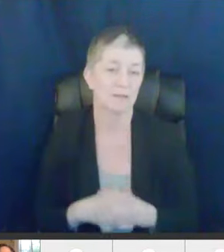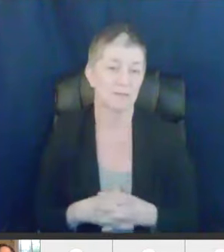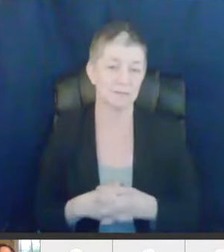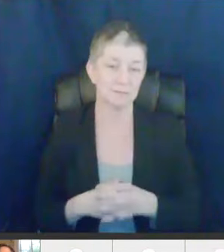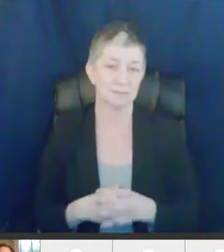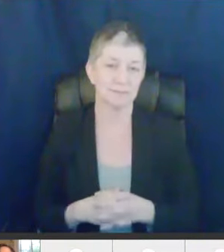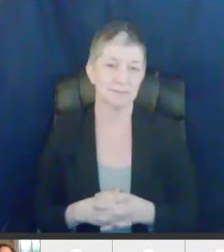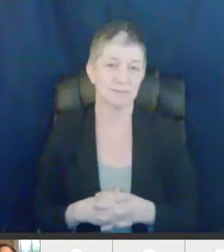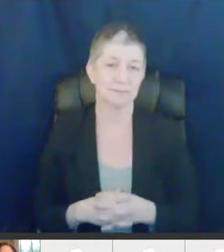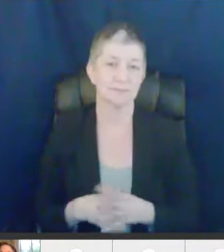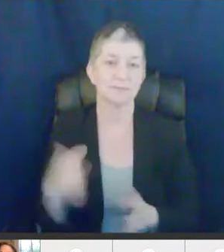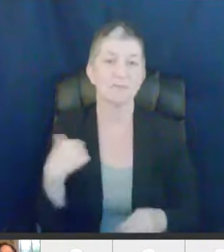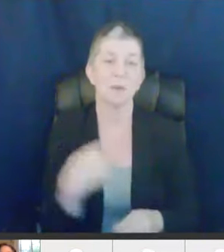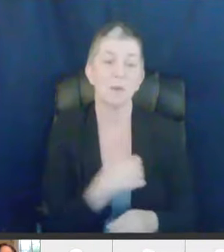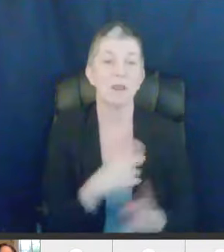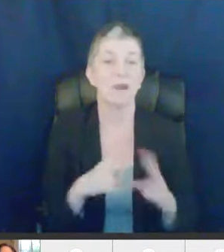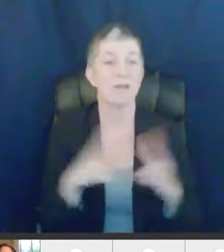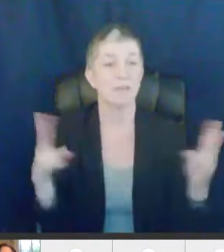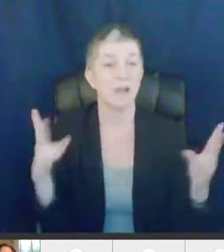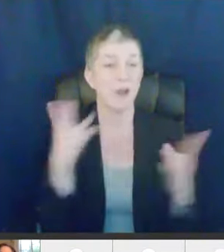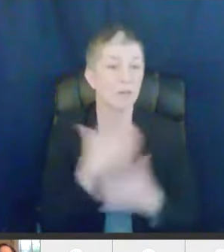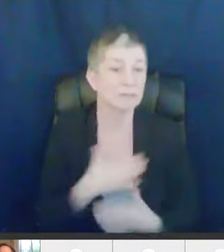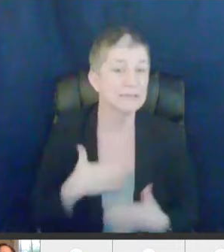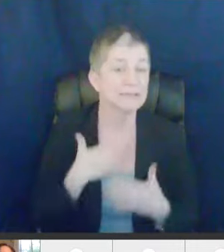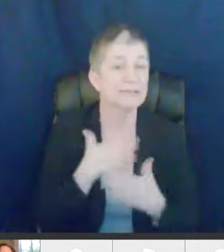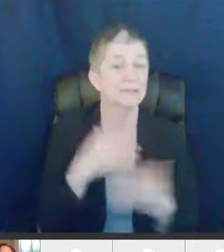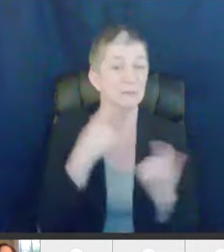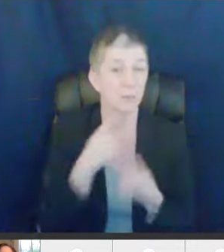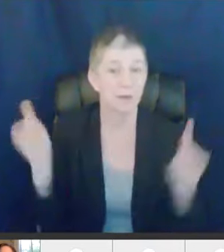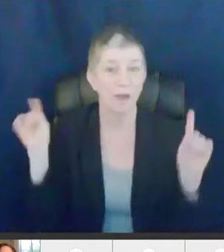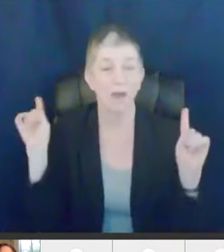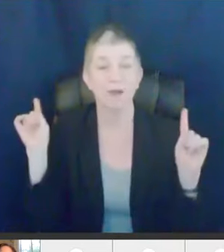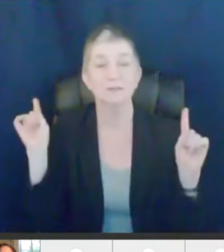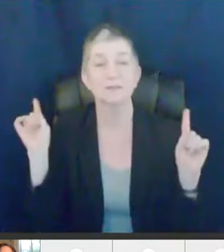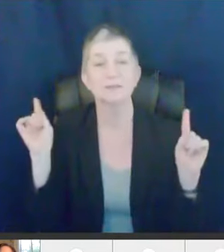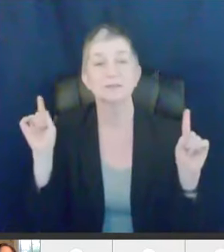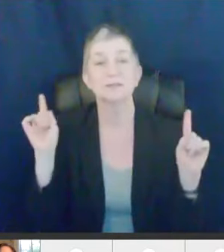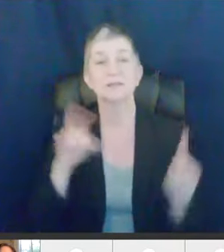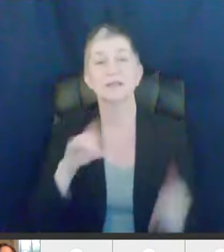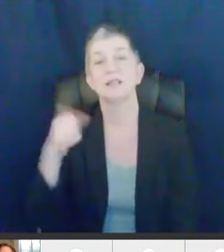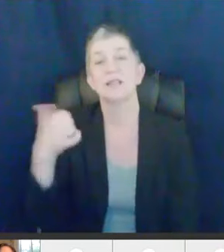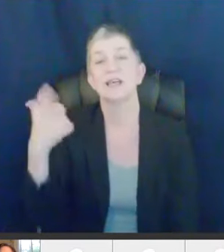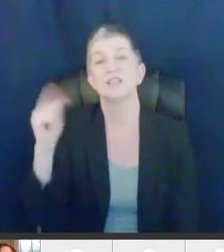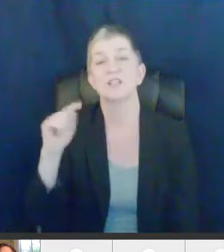are very pleased to announce that Janet Panning is taking over as the interim